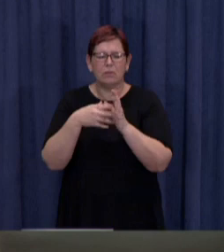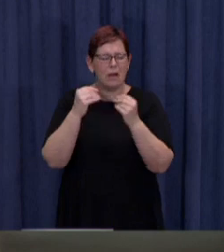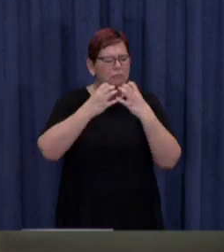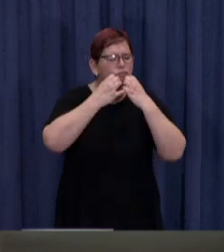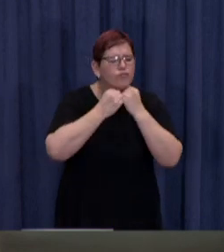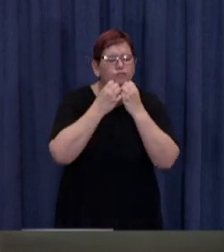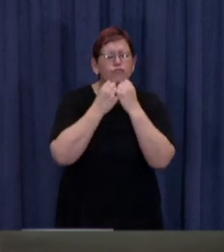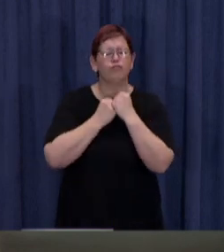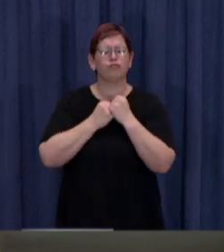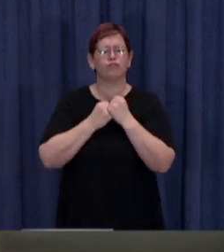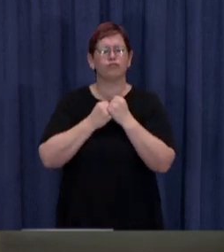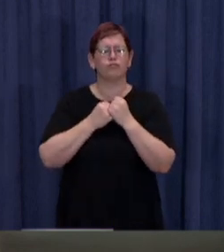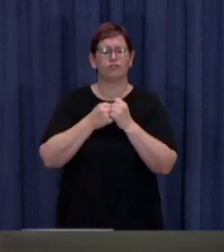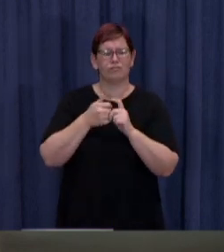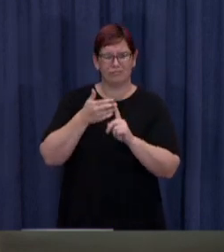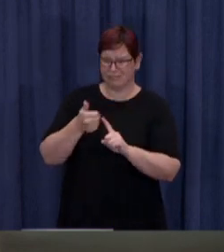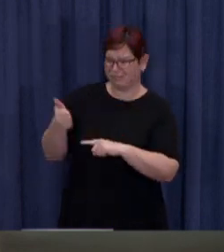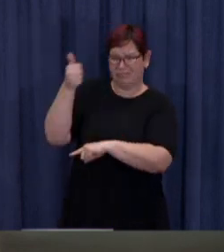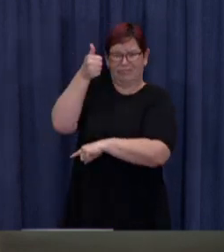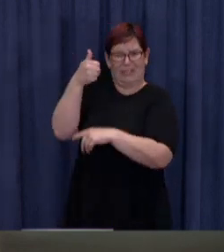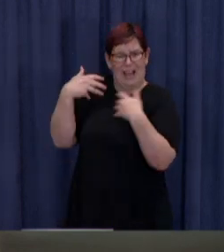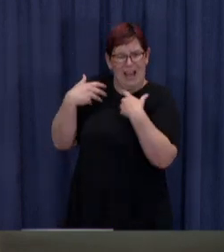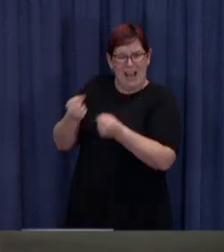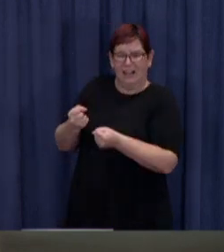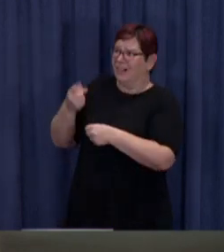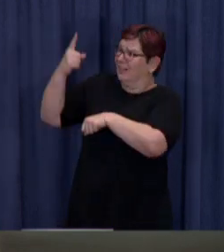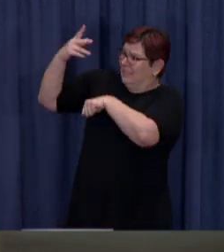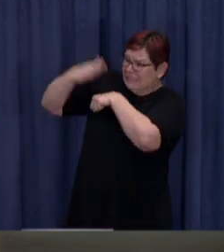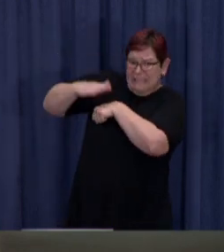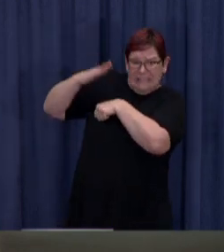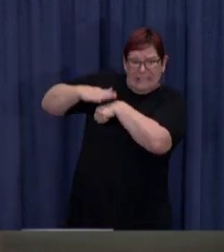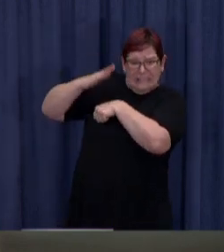professionals let's do that for each other but even more so than that let's